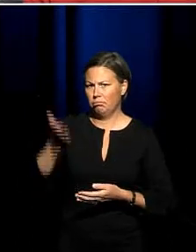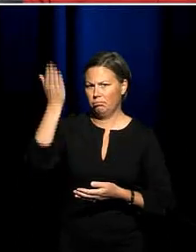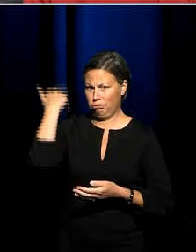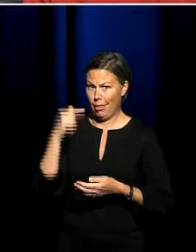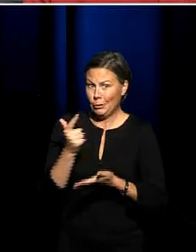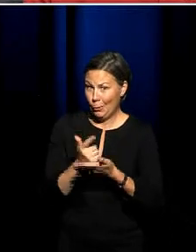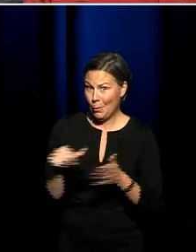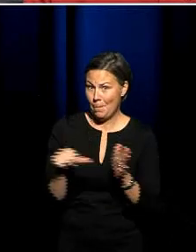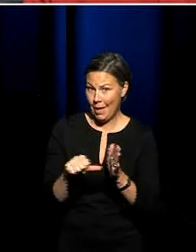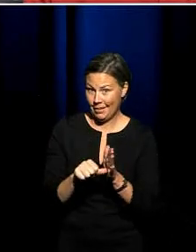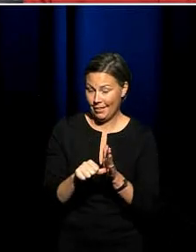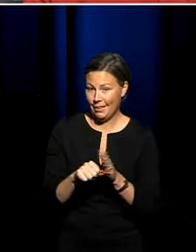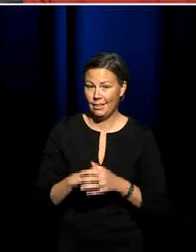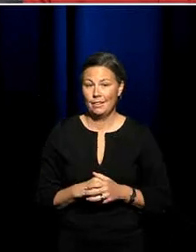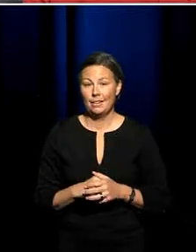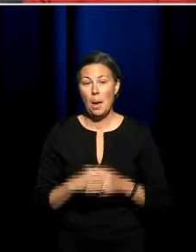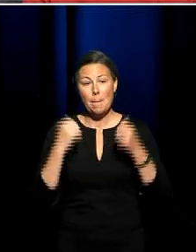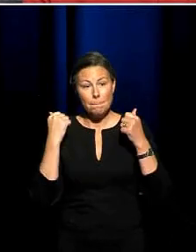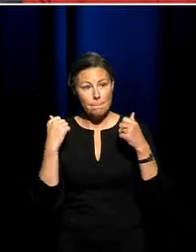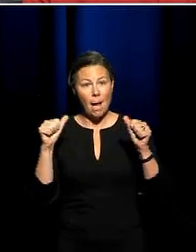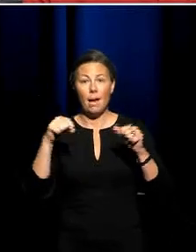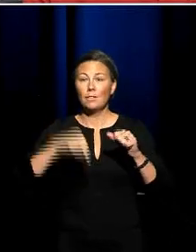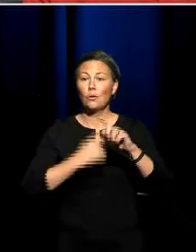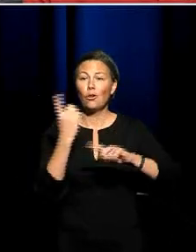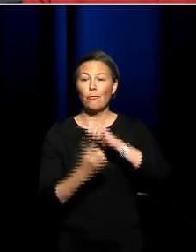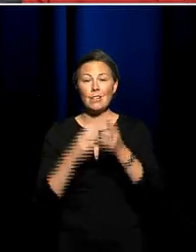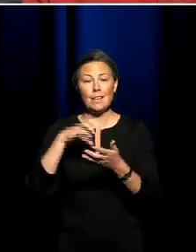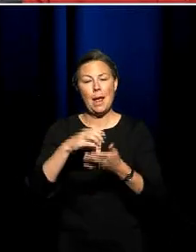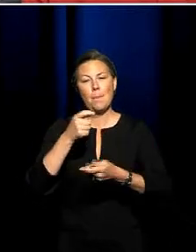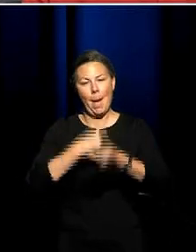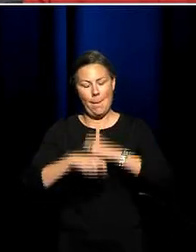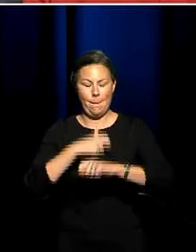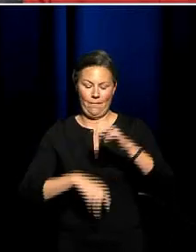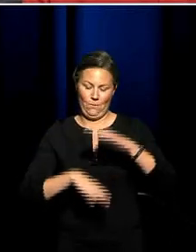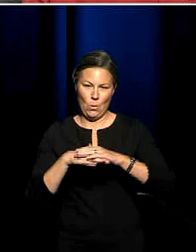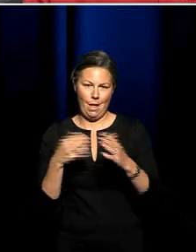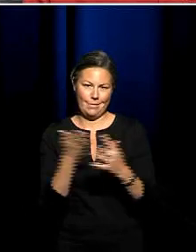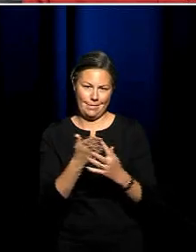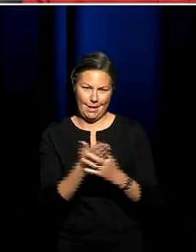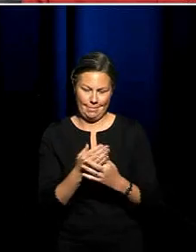Centre became accessible to everyone. By happy coincidence, the president of the